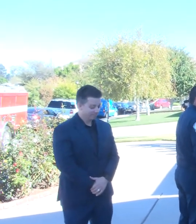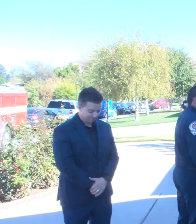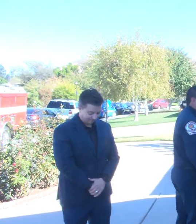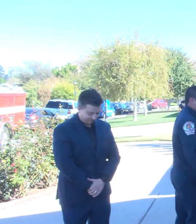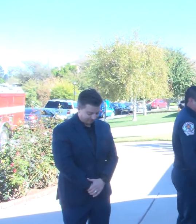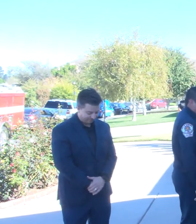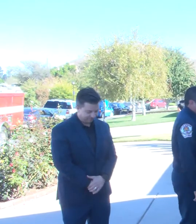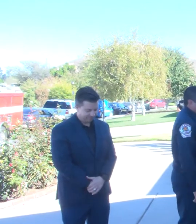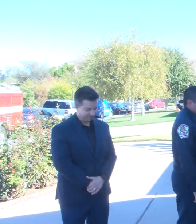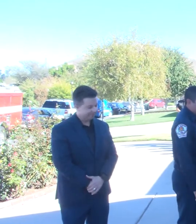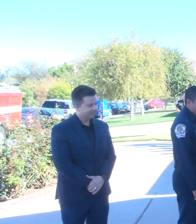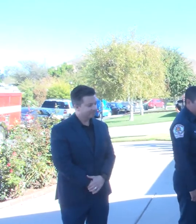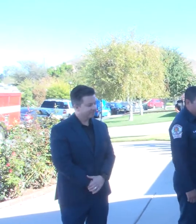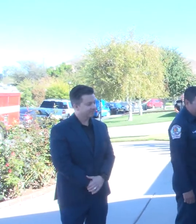thank you you're welcome you're very welcome